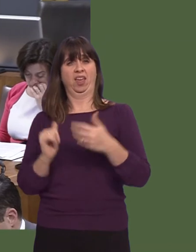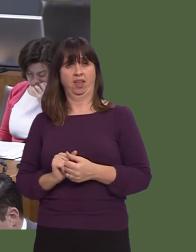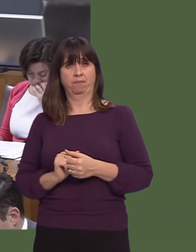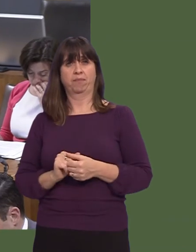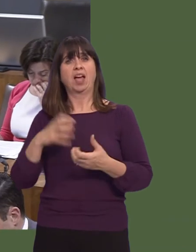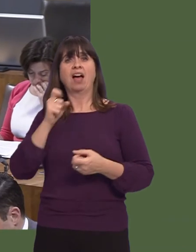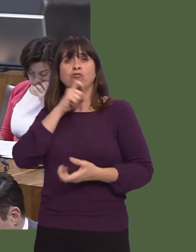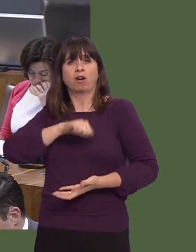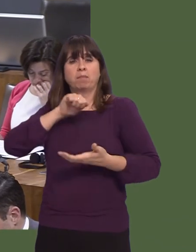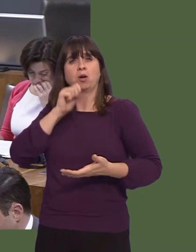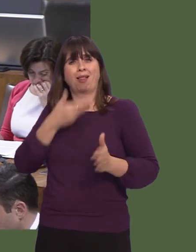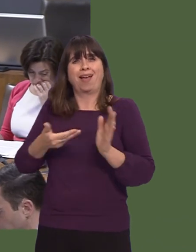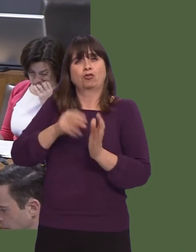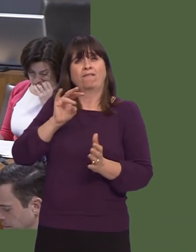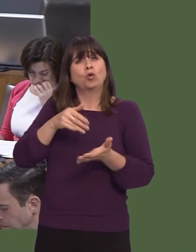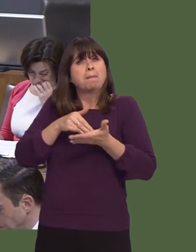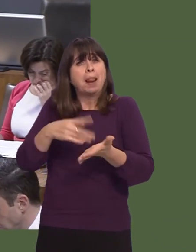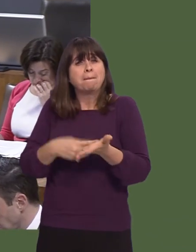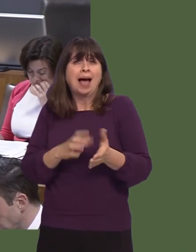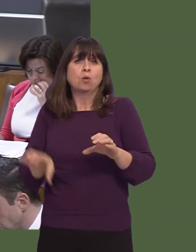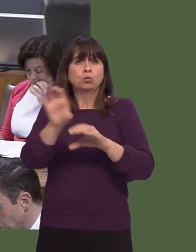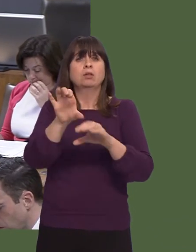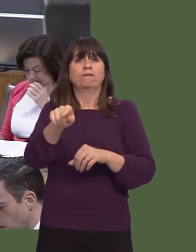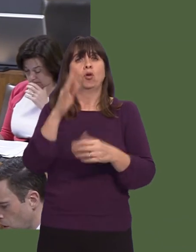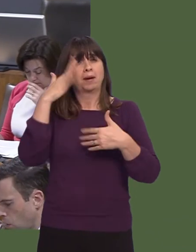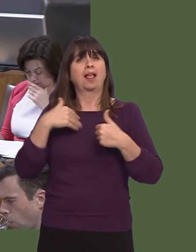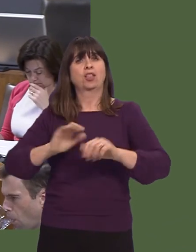additional £40 million for mental health services over the next two years.